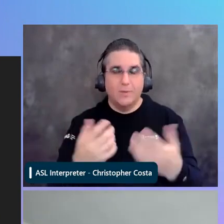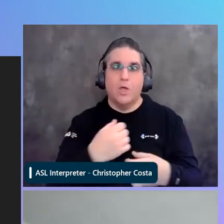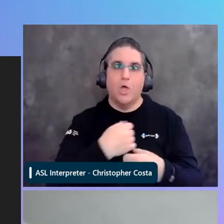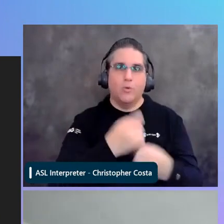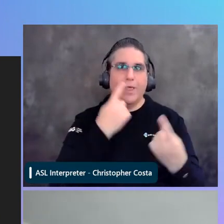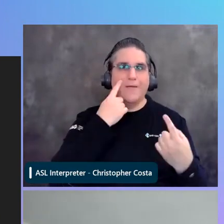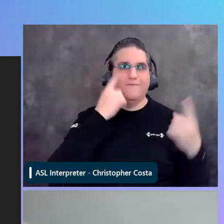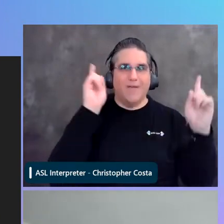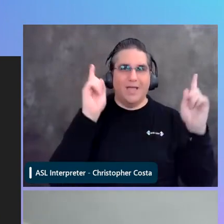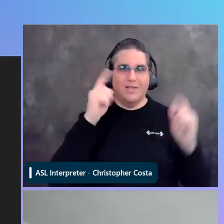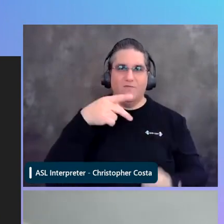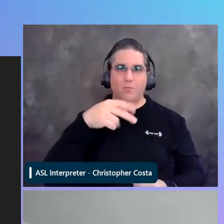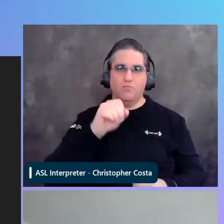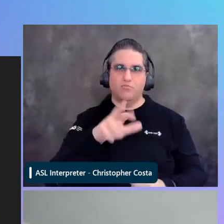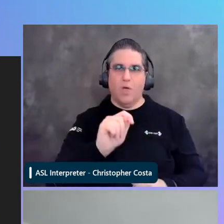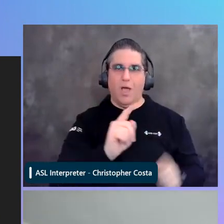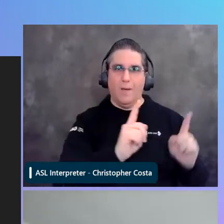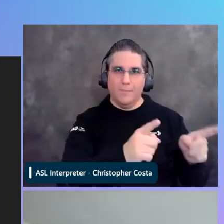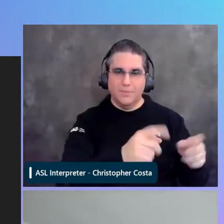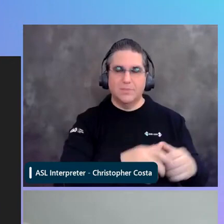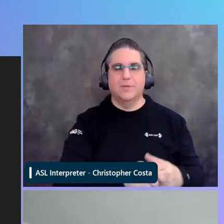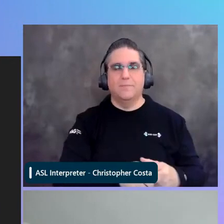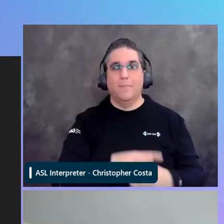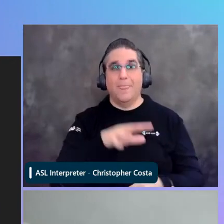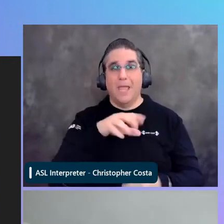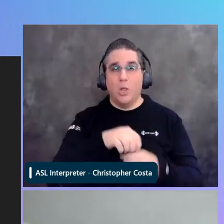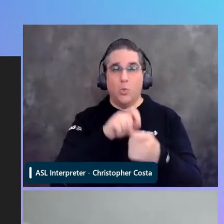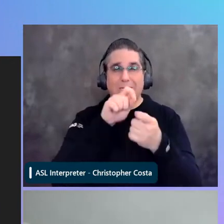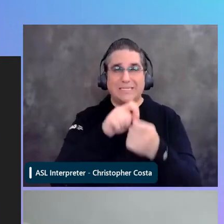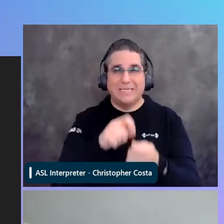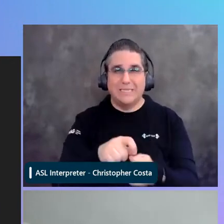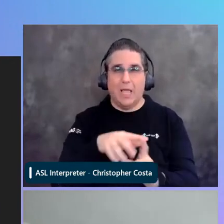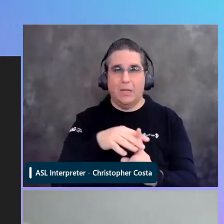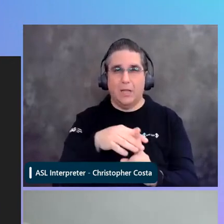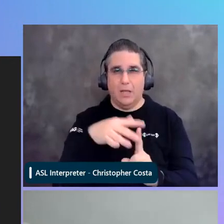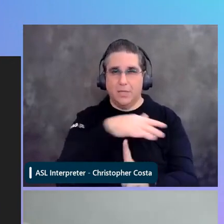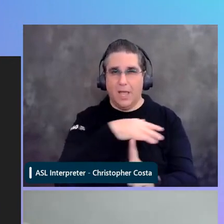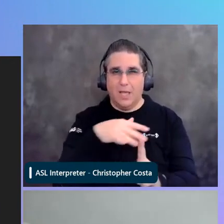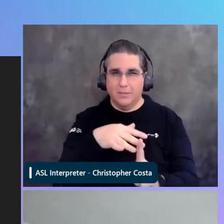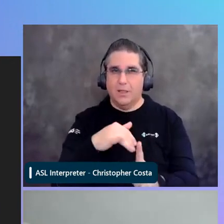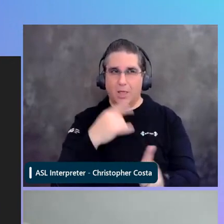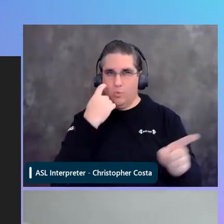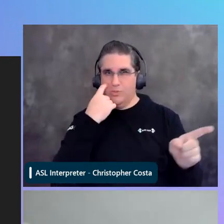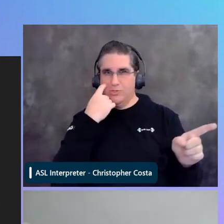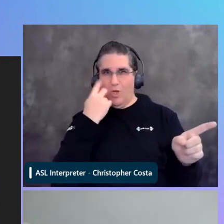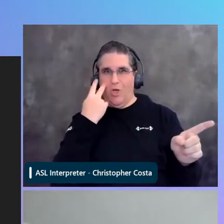Including detailed context like we showed in the demo. Setting